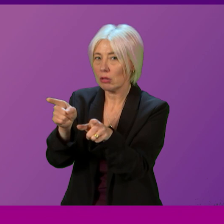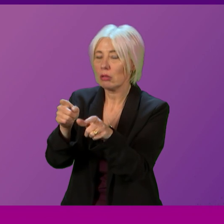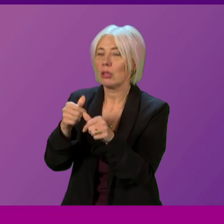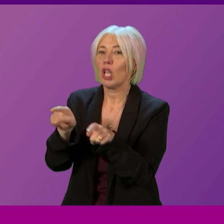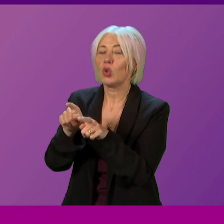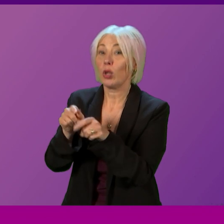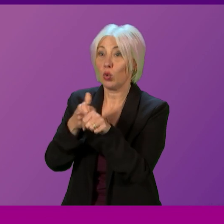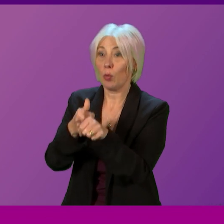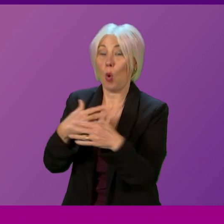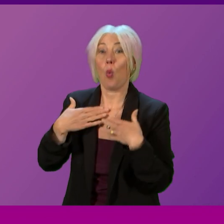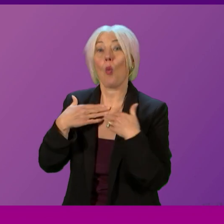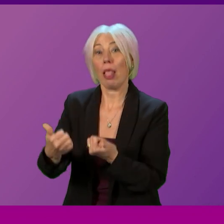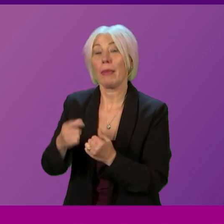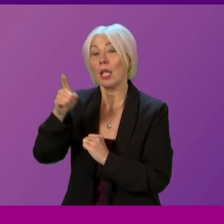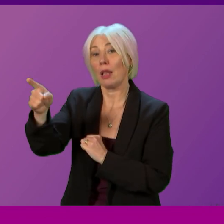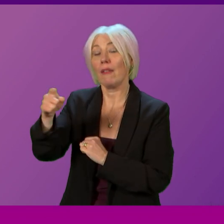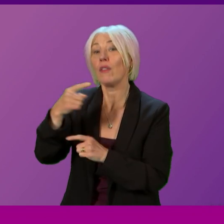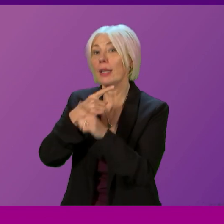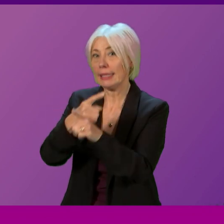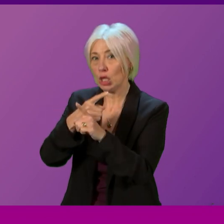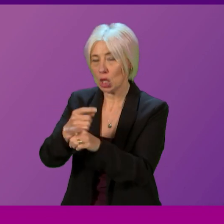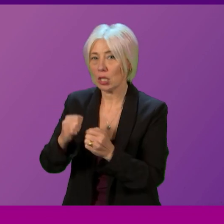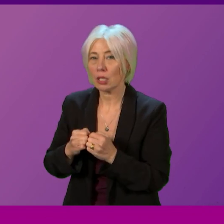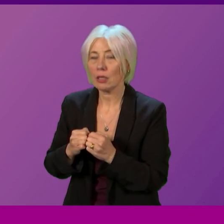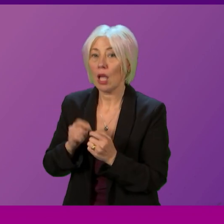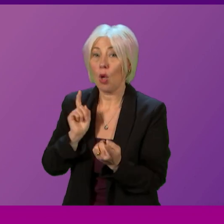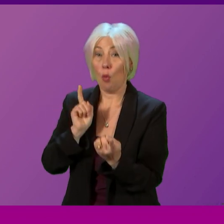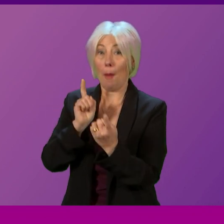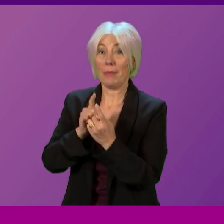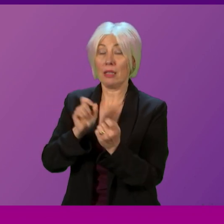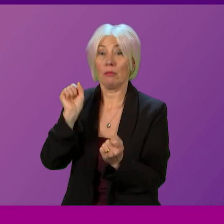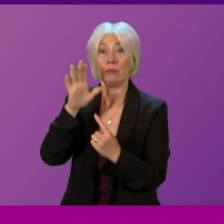I know that local authorities take that seriously. I will meet the president of the Convention of Scottish Local Authorities later today,